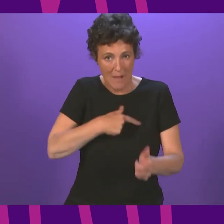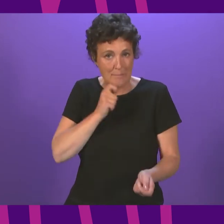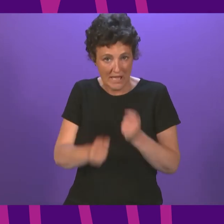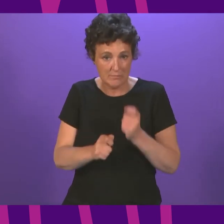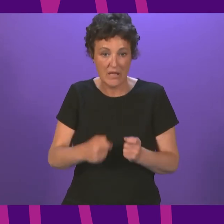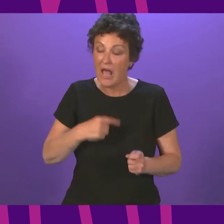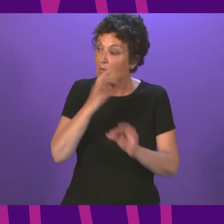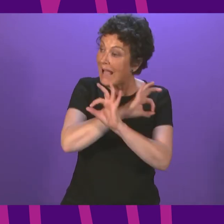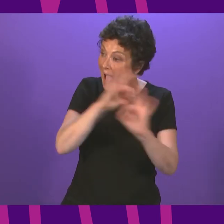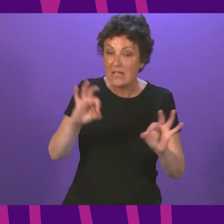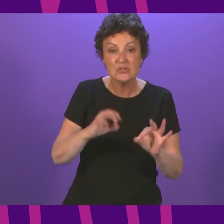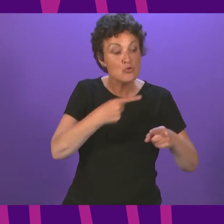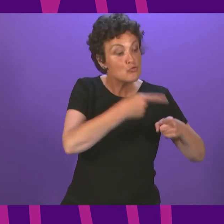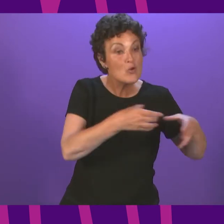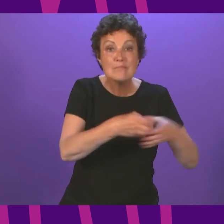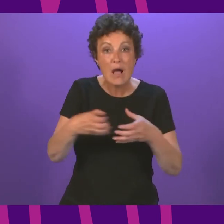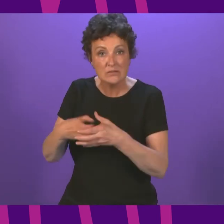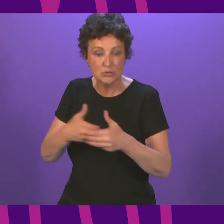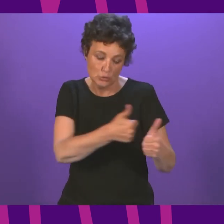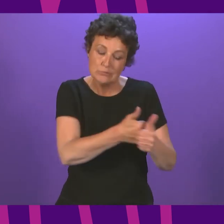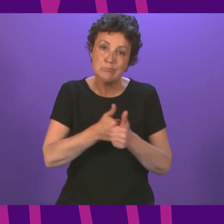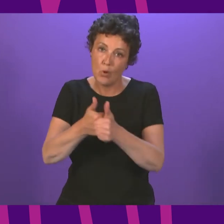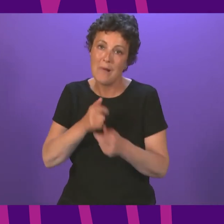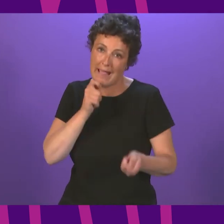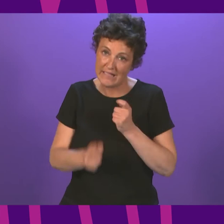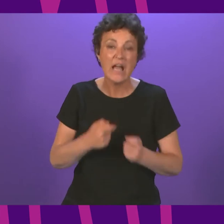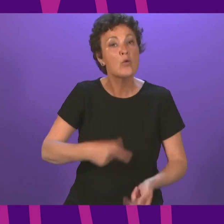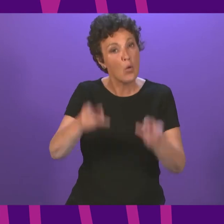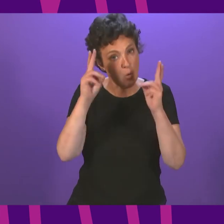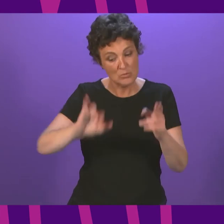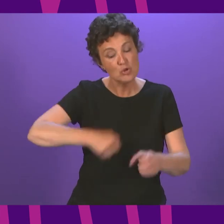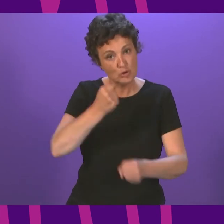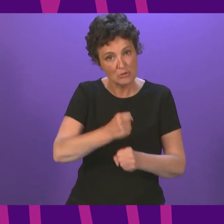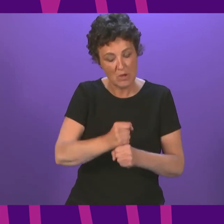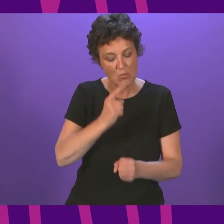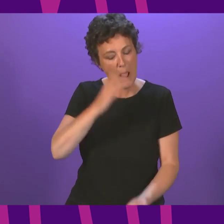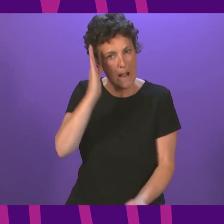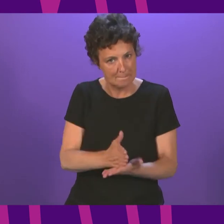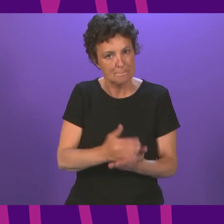from across the chamber. For once, I hope that the Government puts those empty sentiments into action.